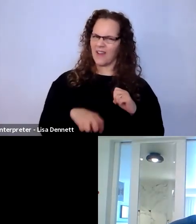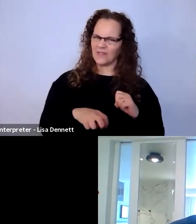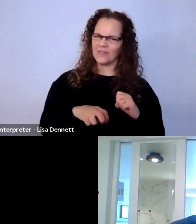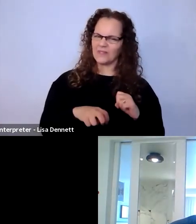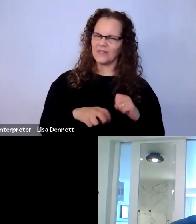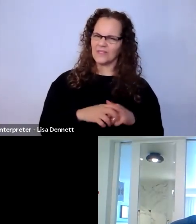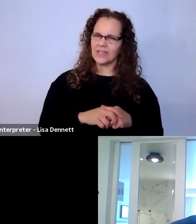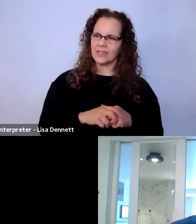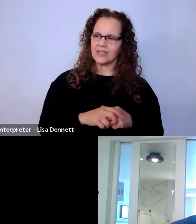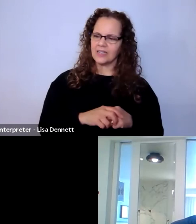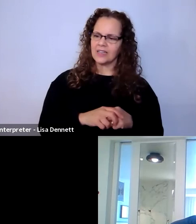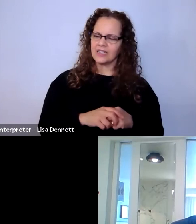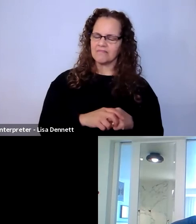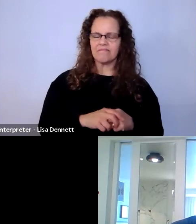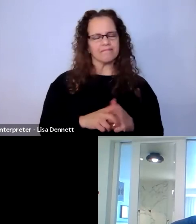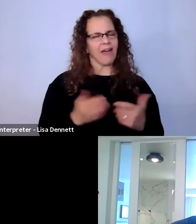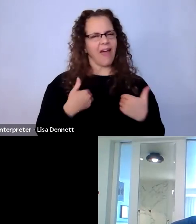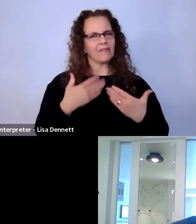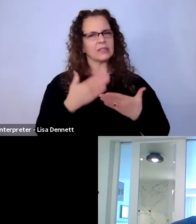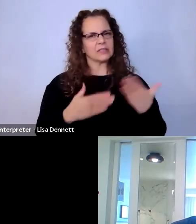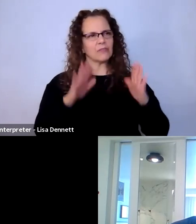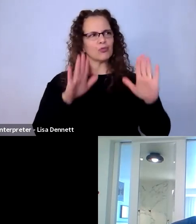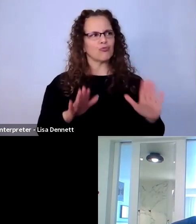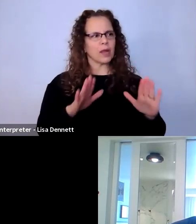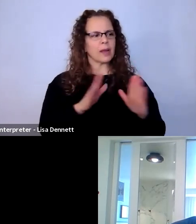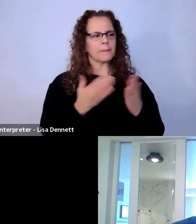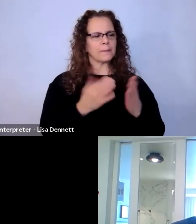really great books out there more on the usability side of things.